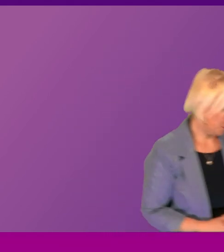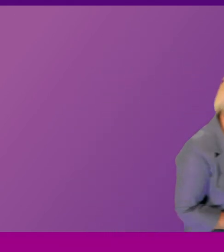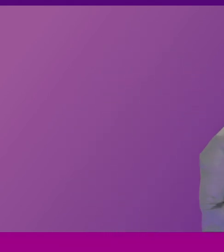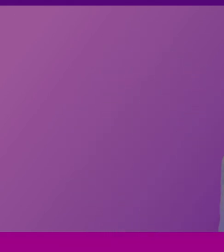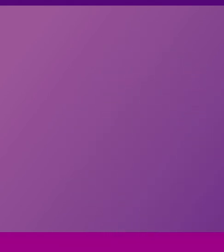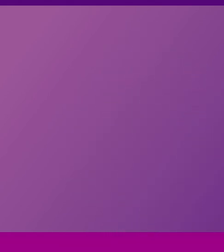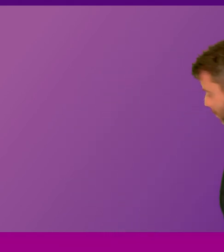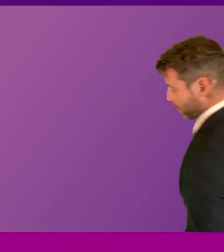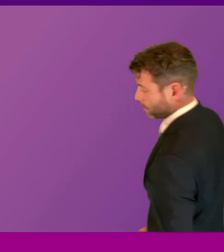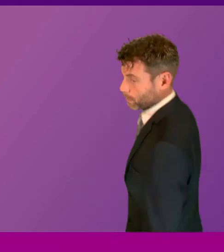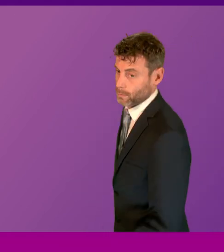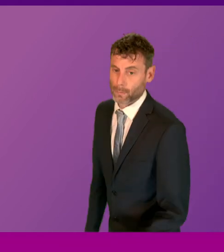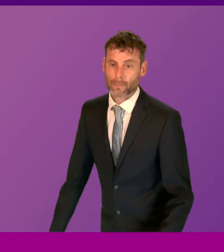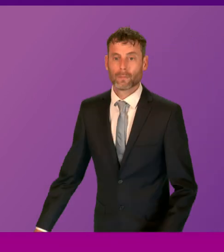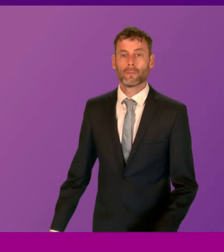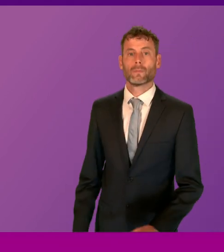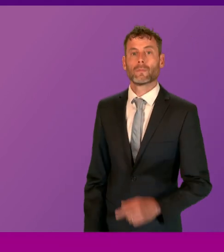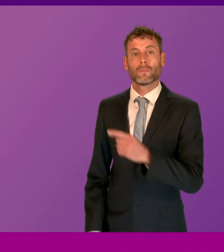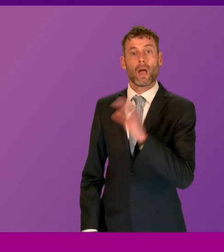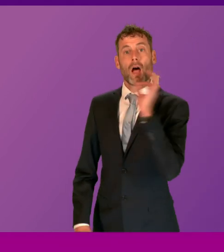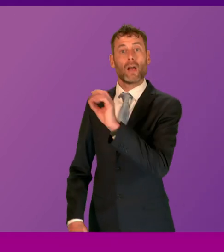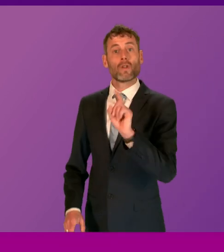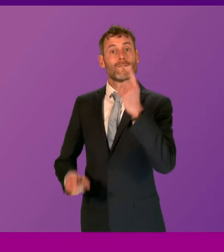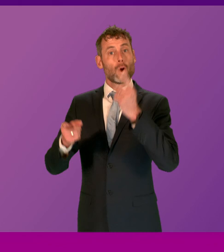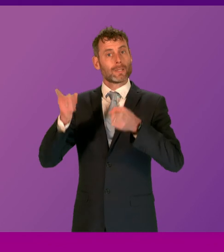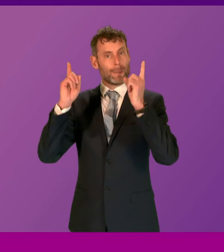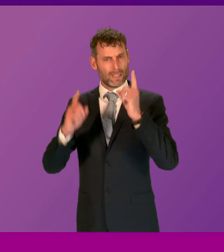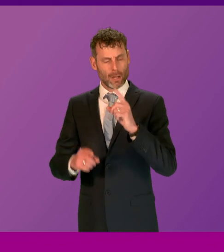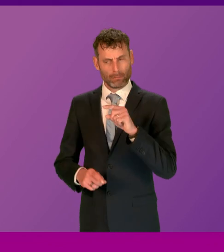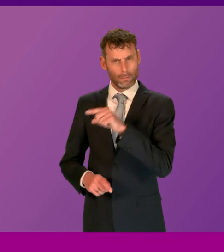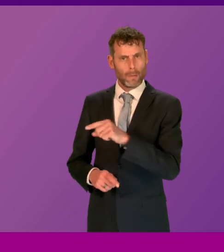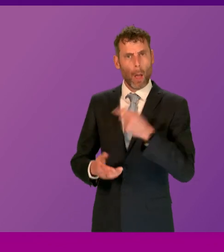To ask the First Minister what impact the spring statement will have on Scotland.